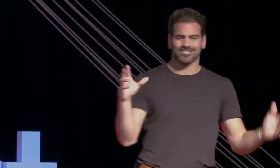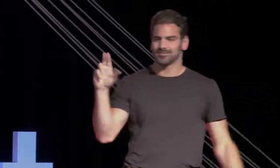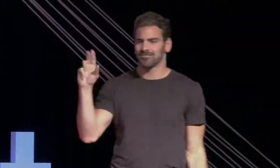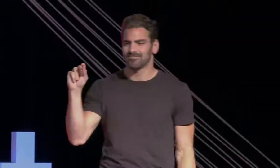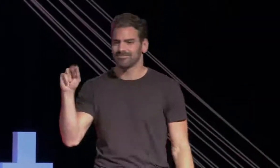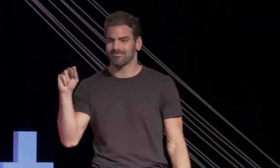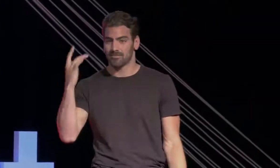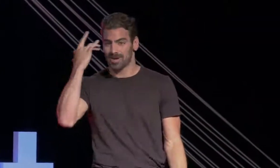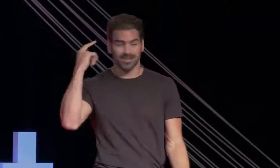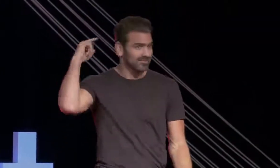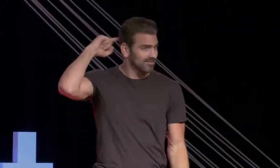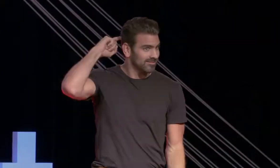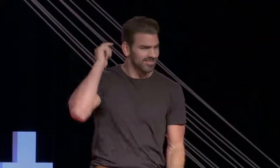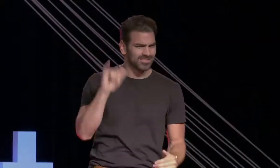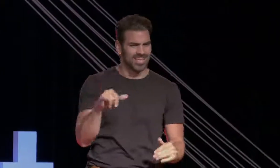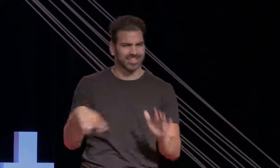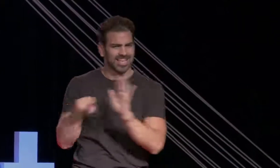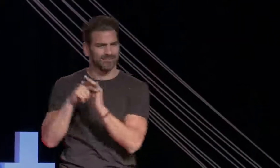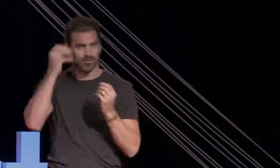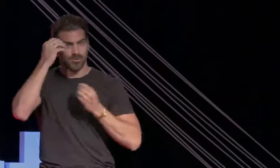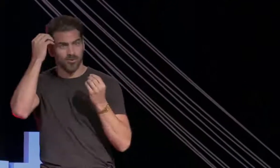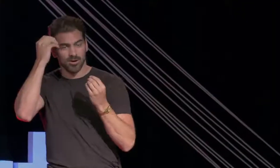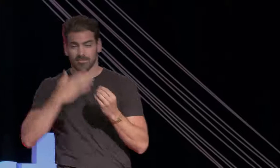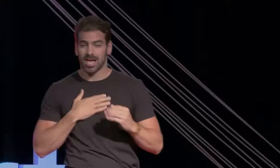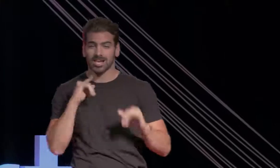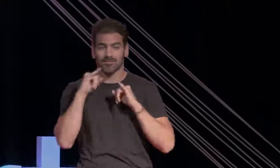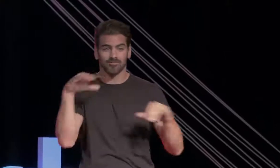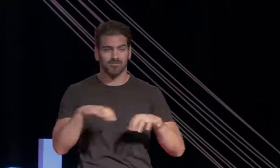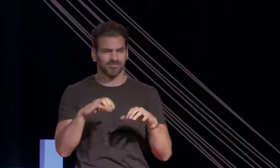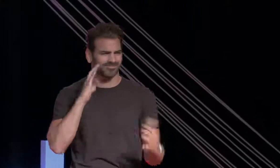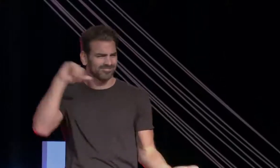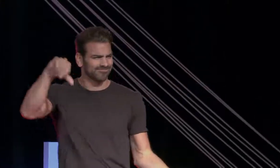obviously not right because in the back of my mind i'm focusing on the negative